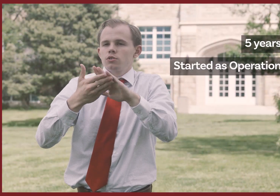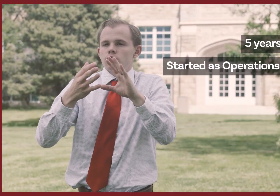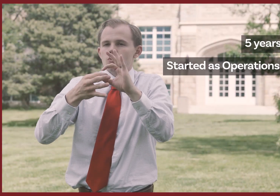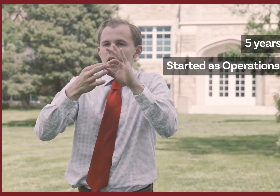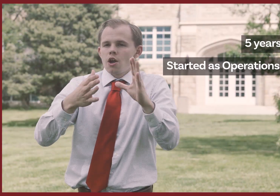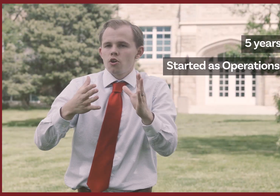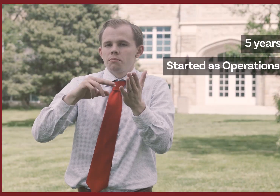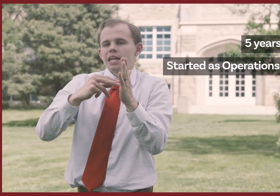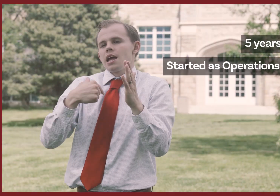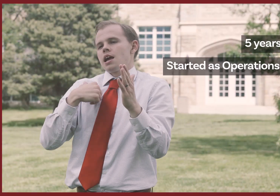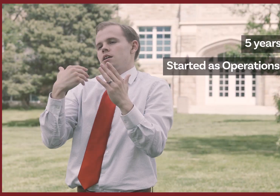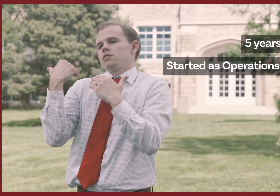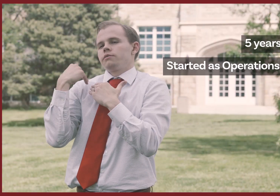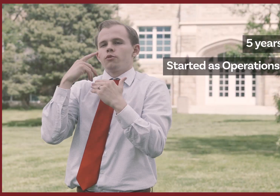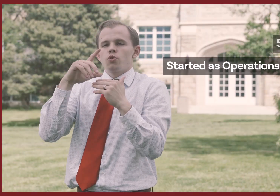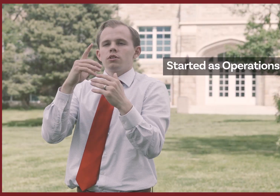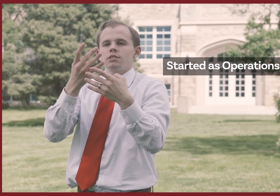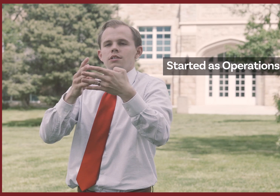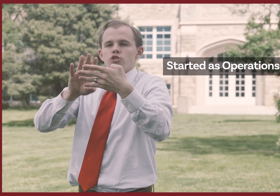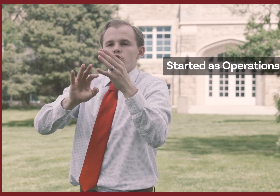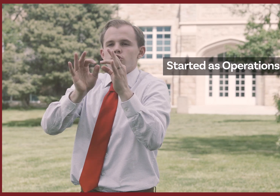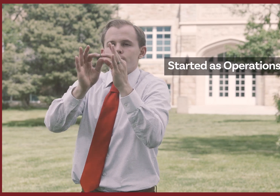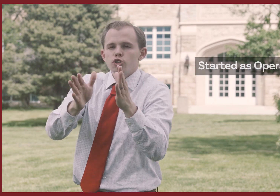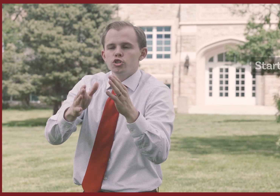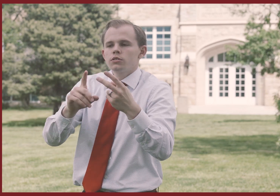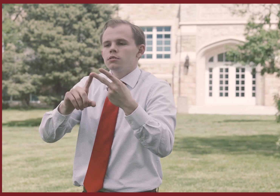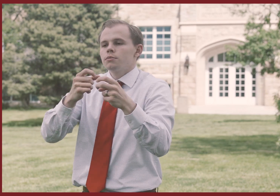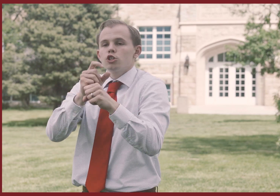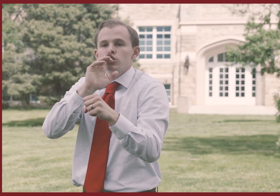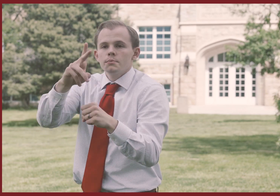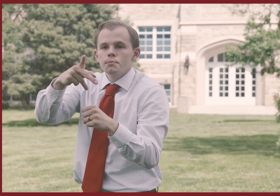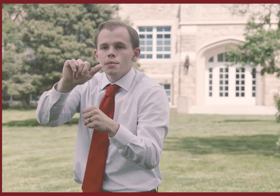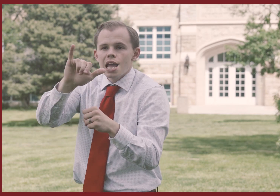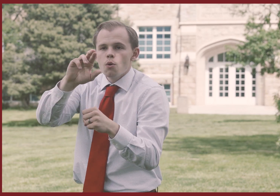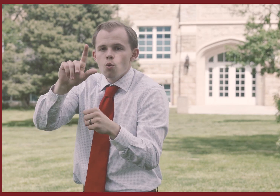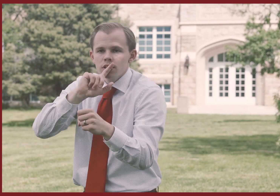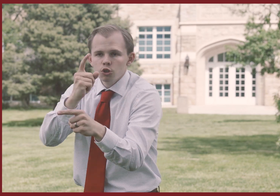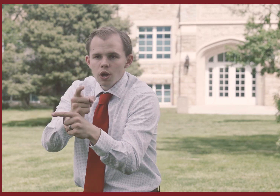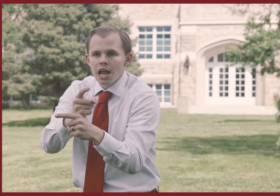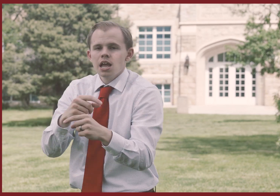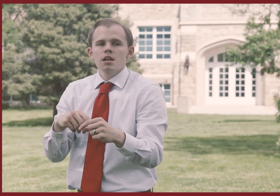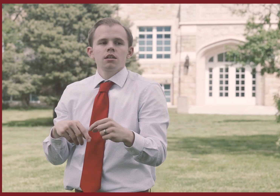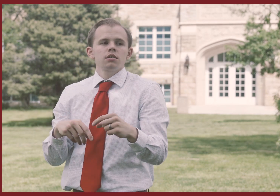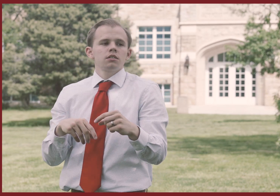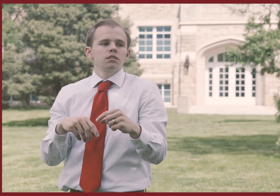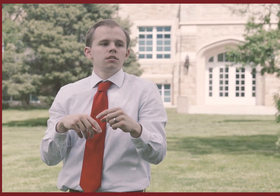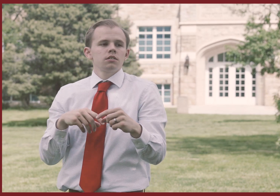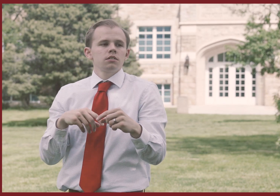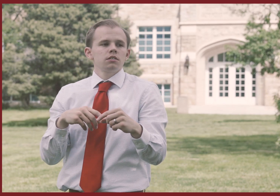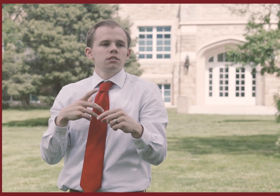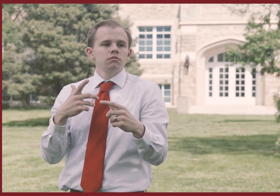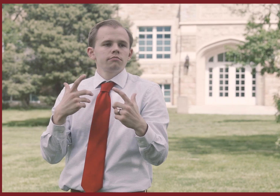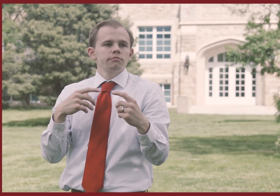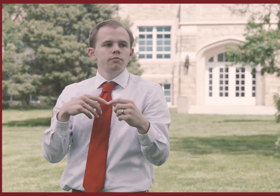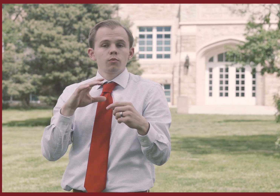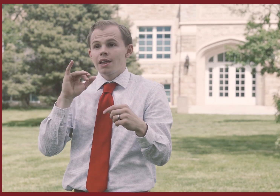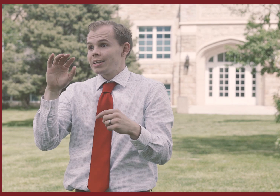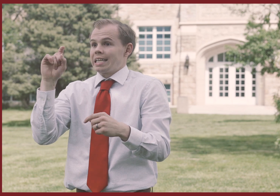I started as an Operations Coordinator. That means that I was responsible for scheduling interpreters, making sure payroll was right.